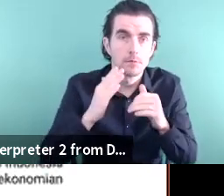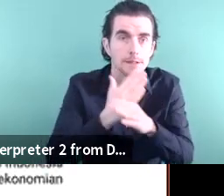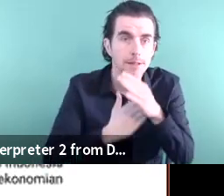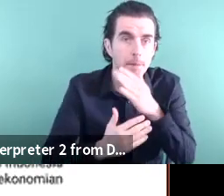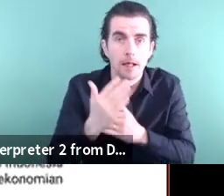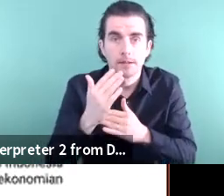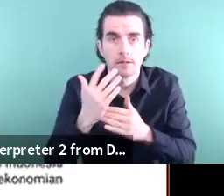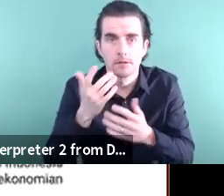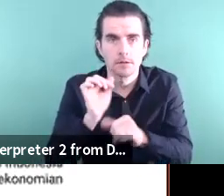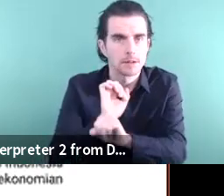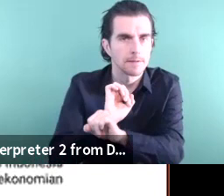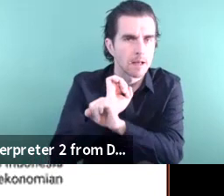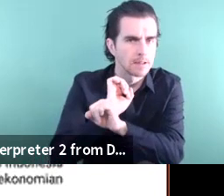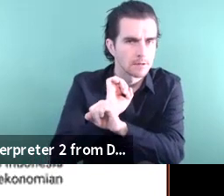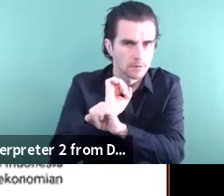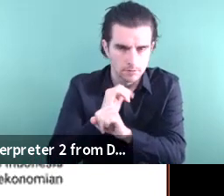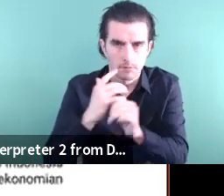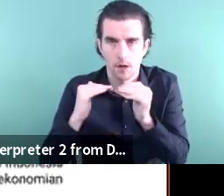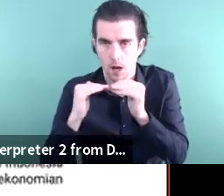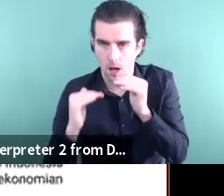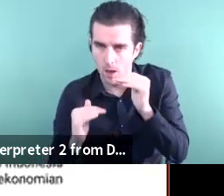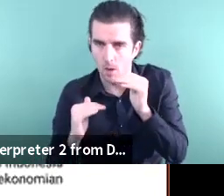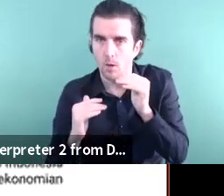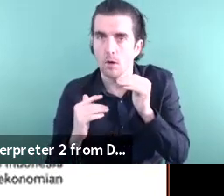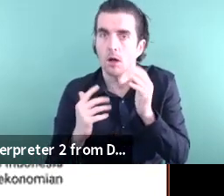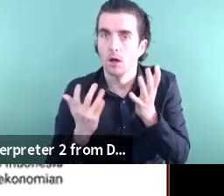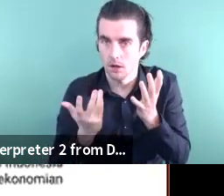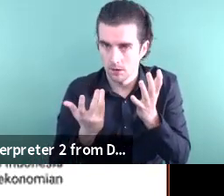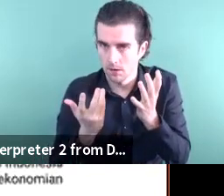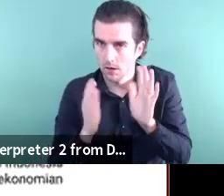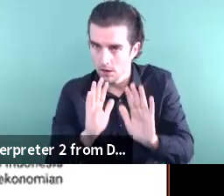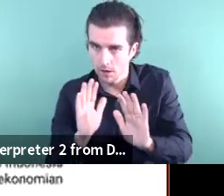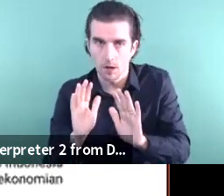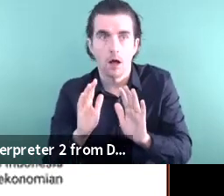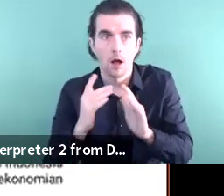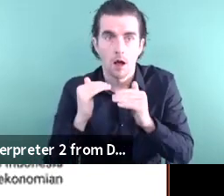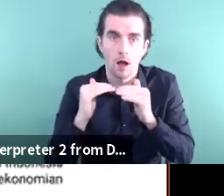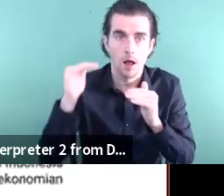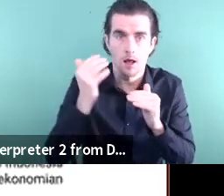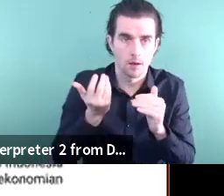sorry over types of functioning and disability threshold, the percentage you see here